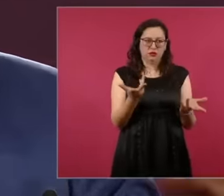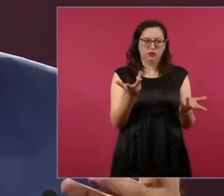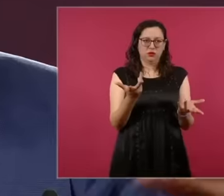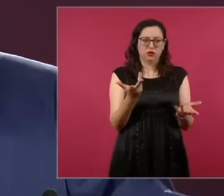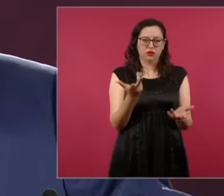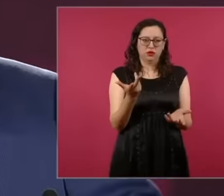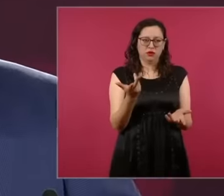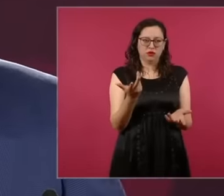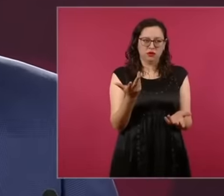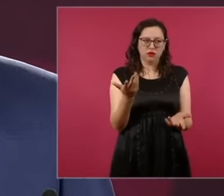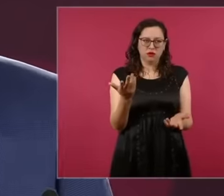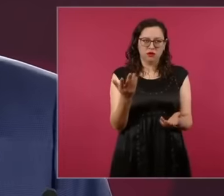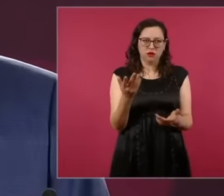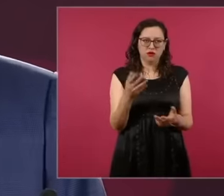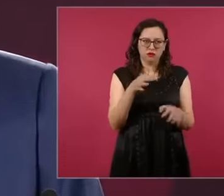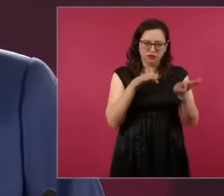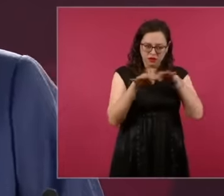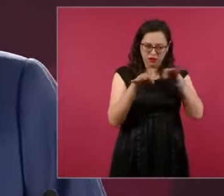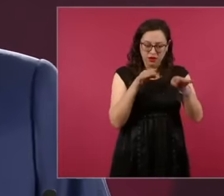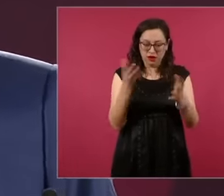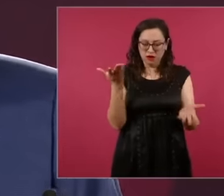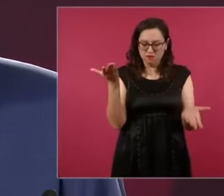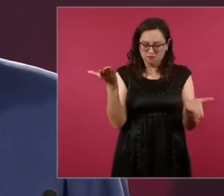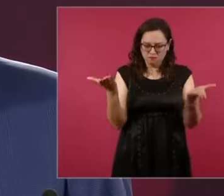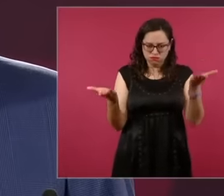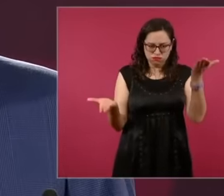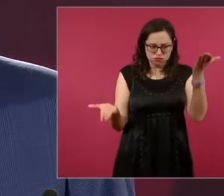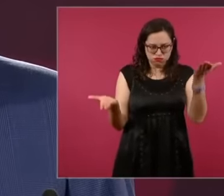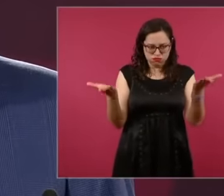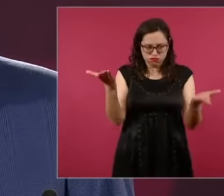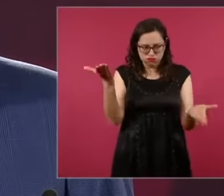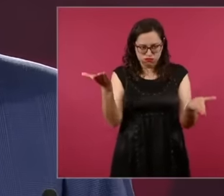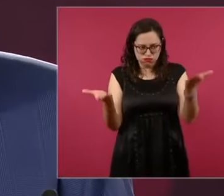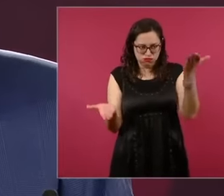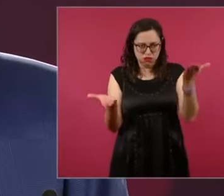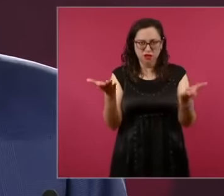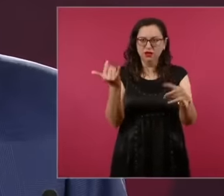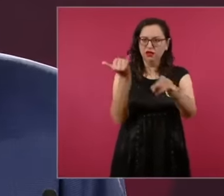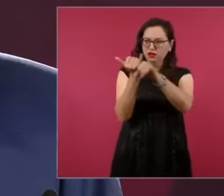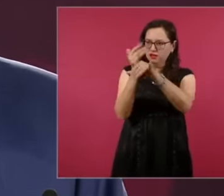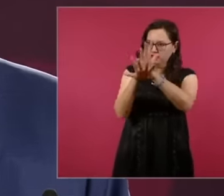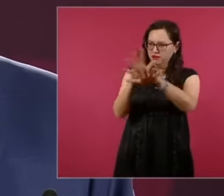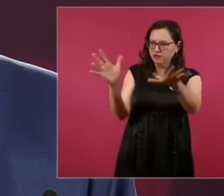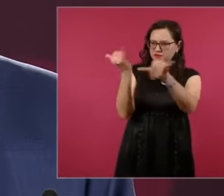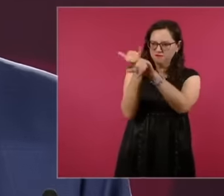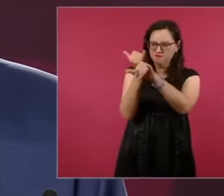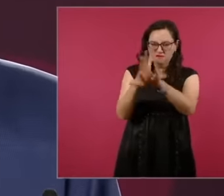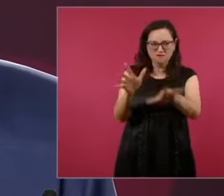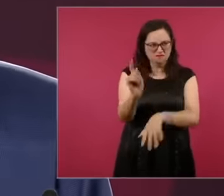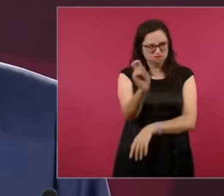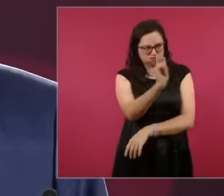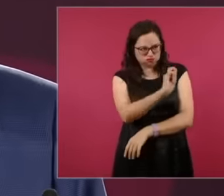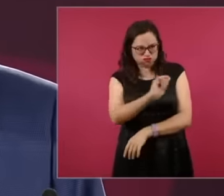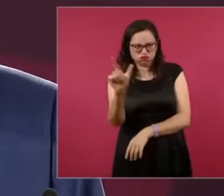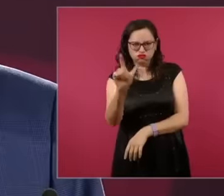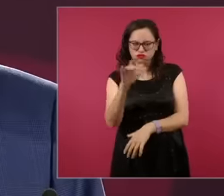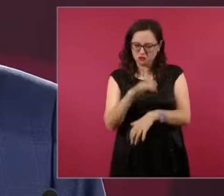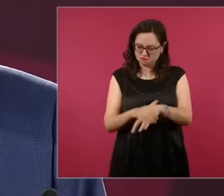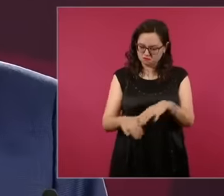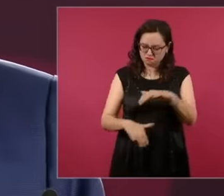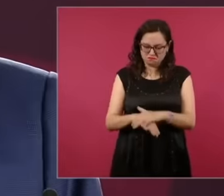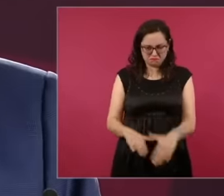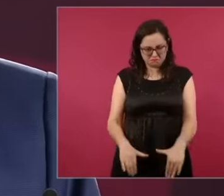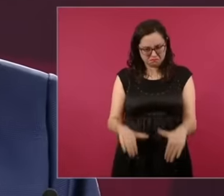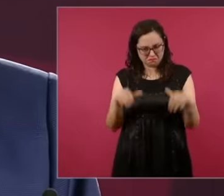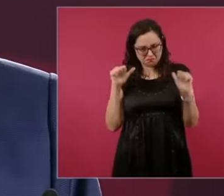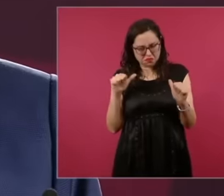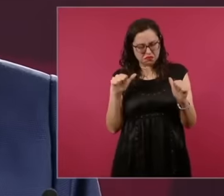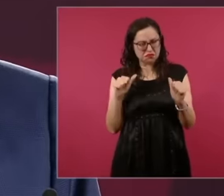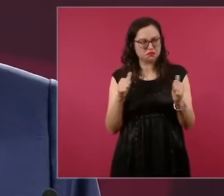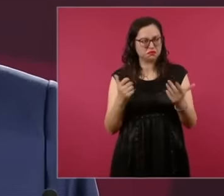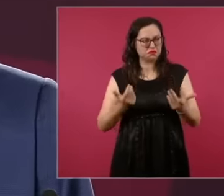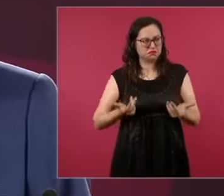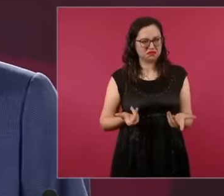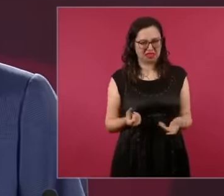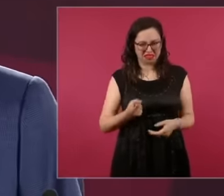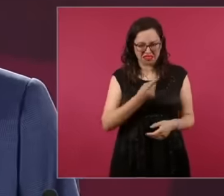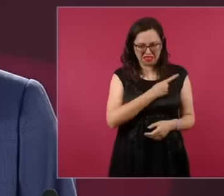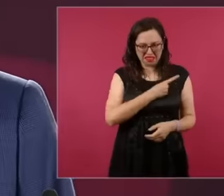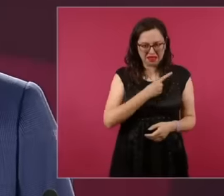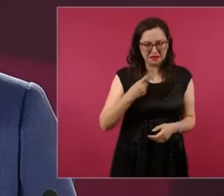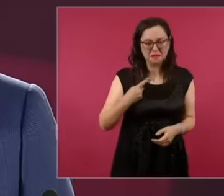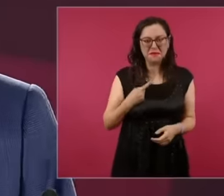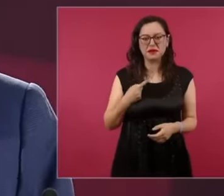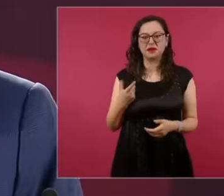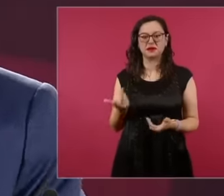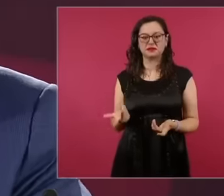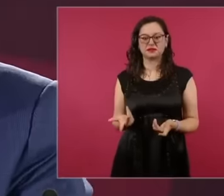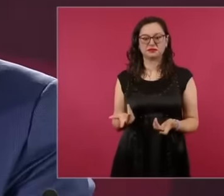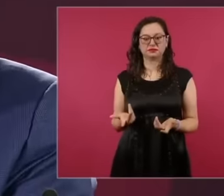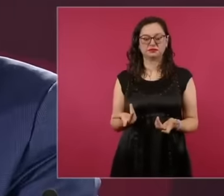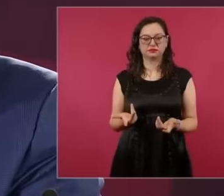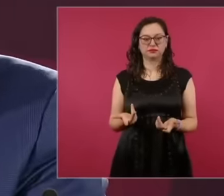balances inform with objectivity and professionalism, they really have the